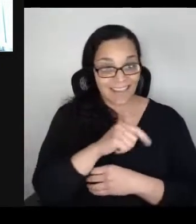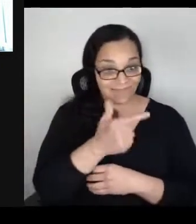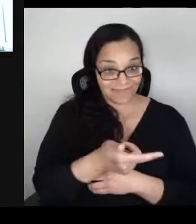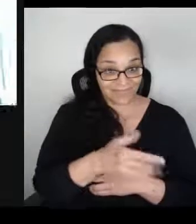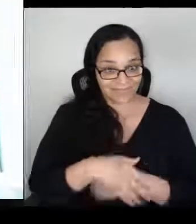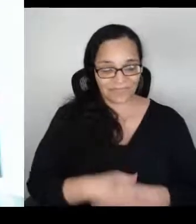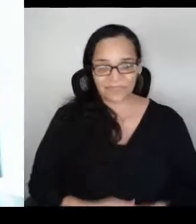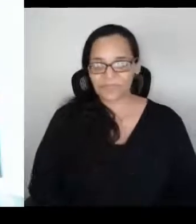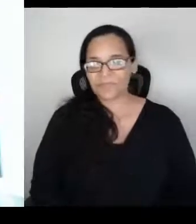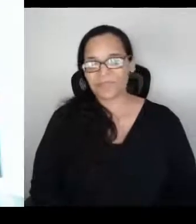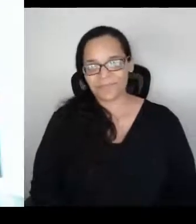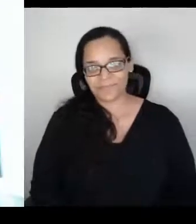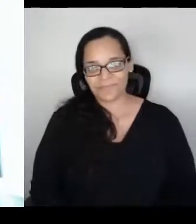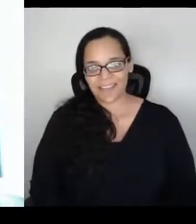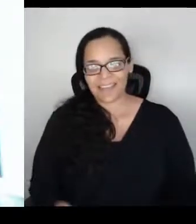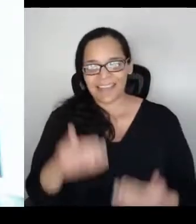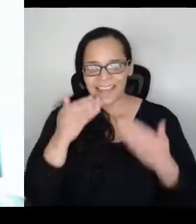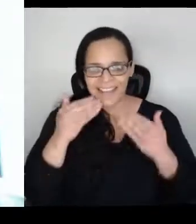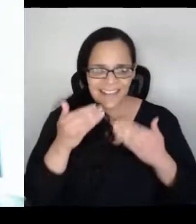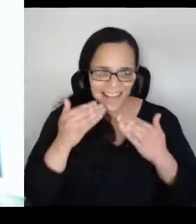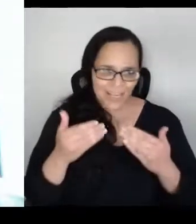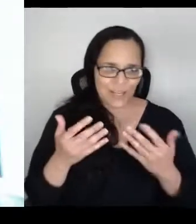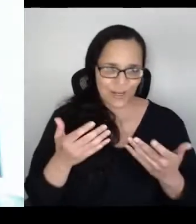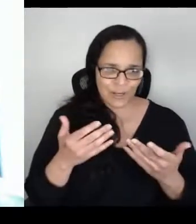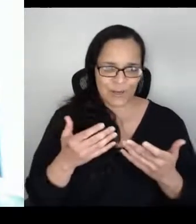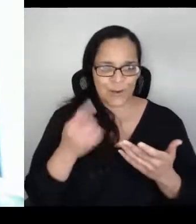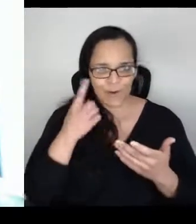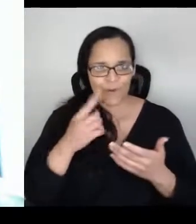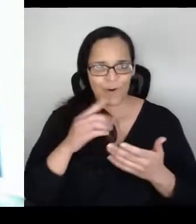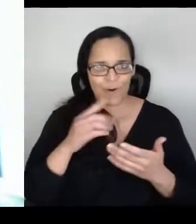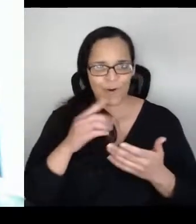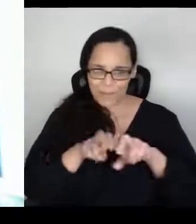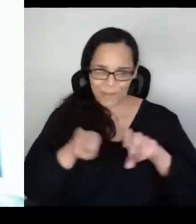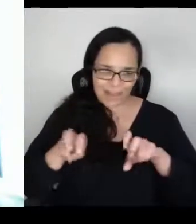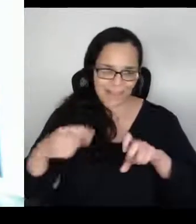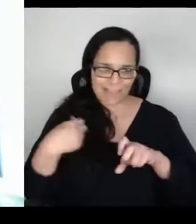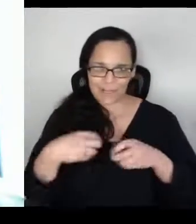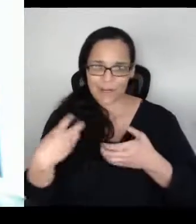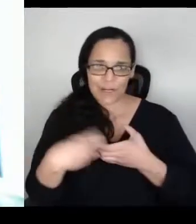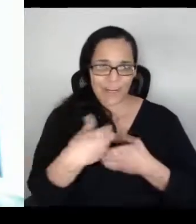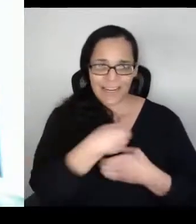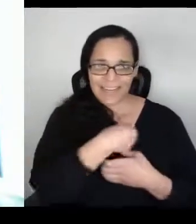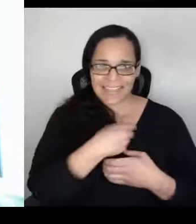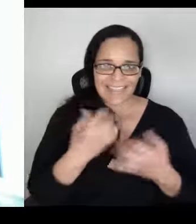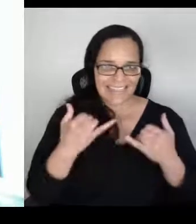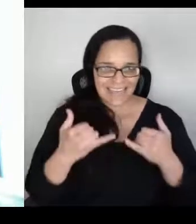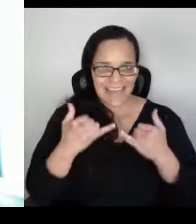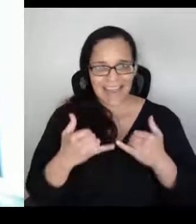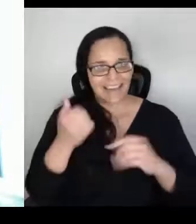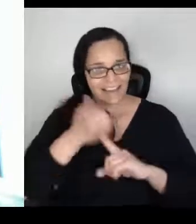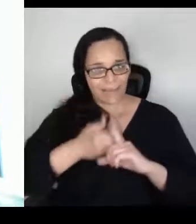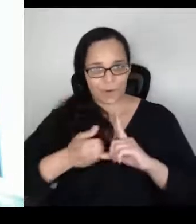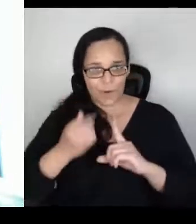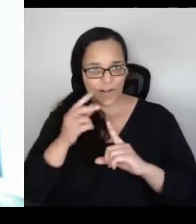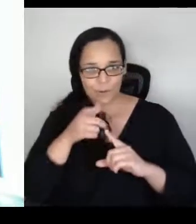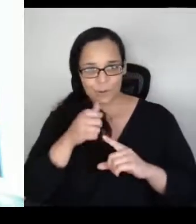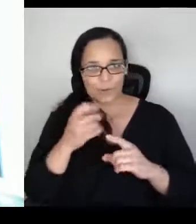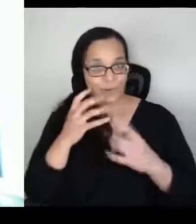Thank you, Cristina, and thank you for all the panelists who are joining me today and everybody who's watching us, my name is Cynthia Garcia.